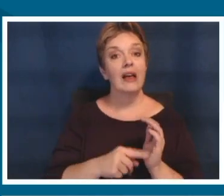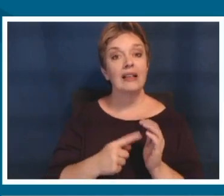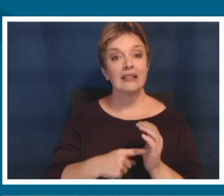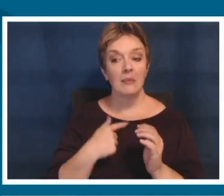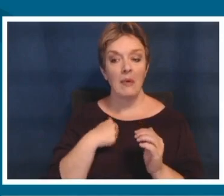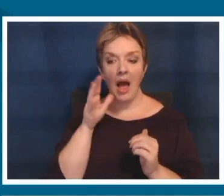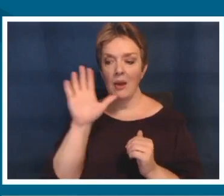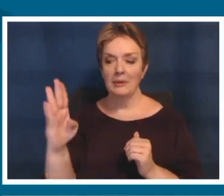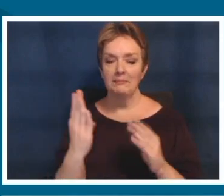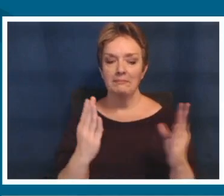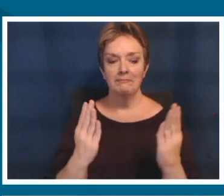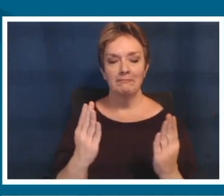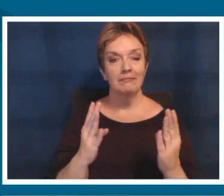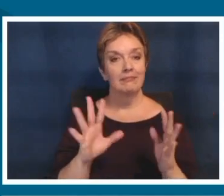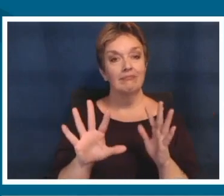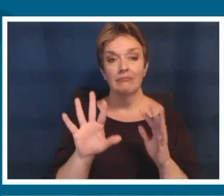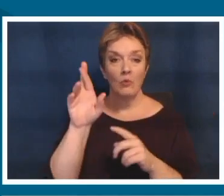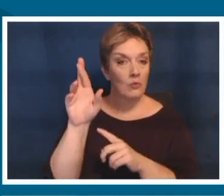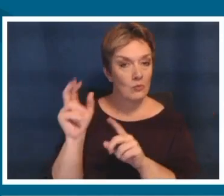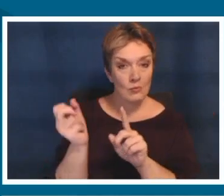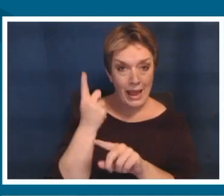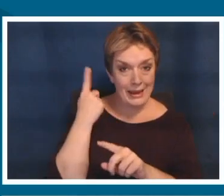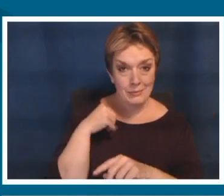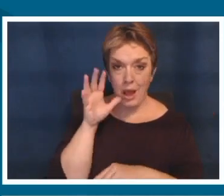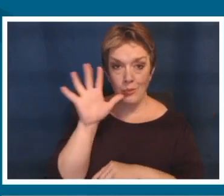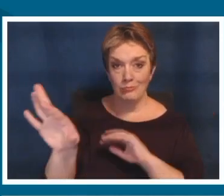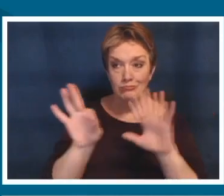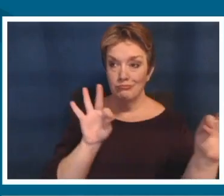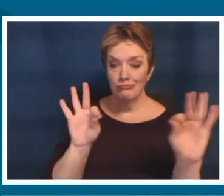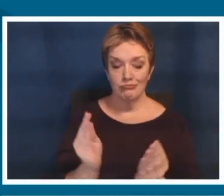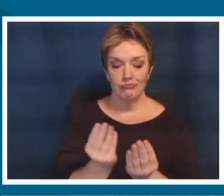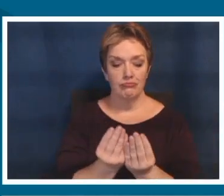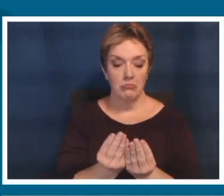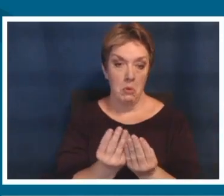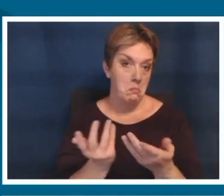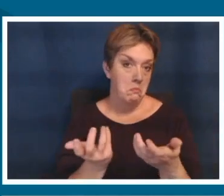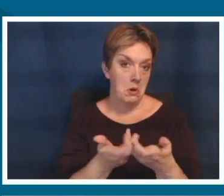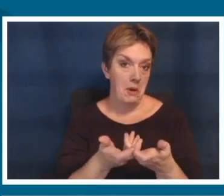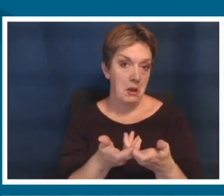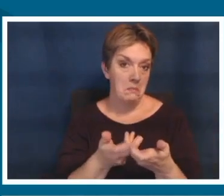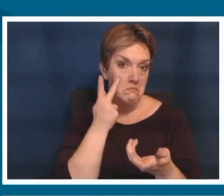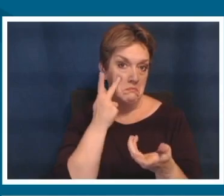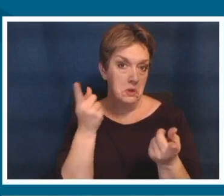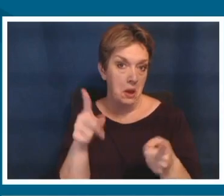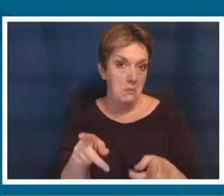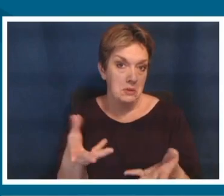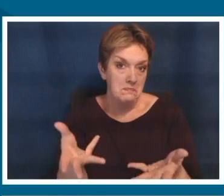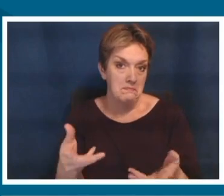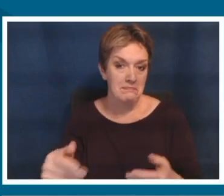just pick two random ones and see if